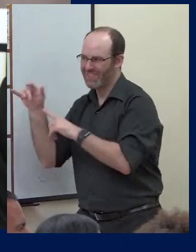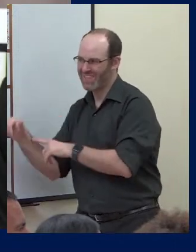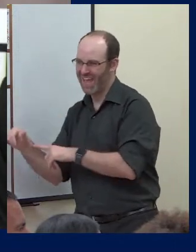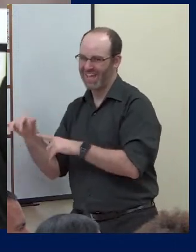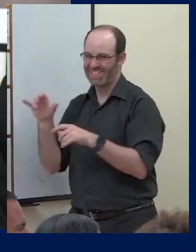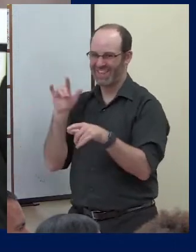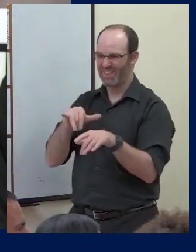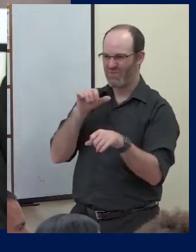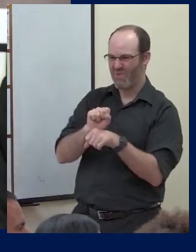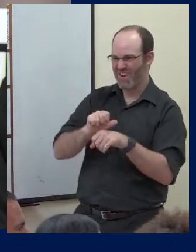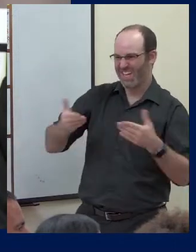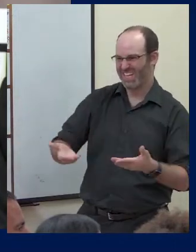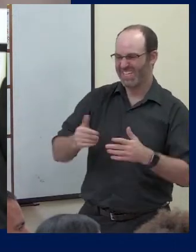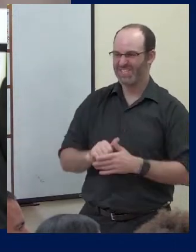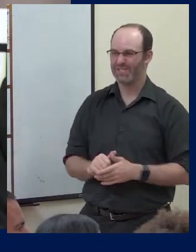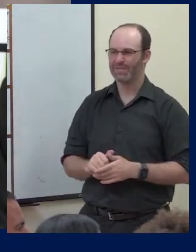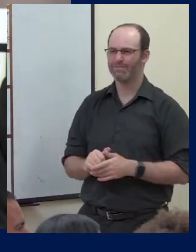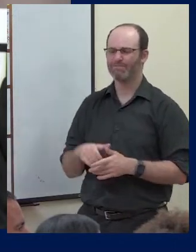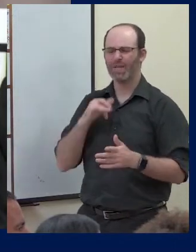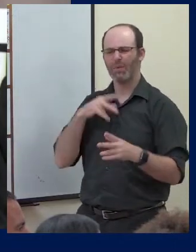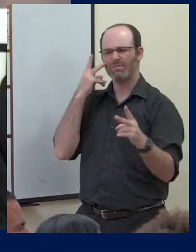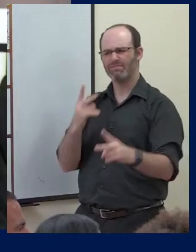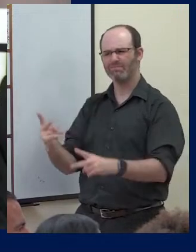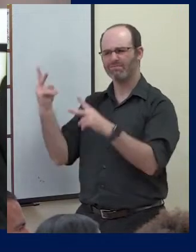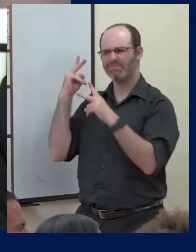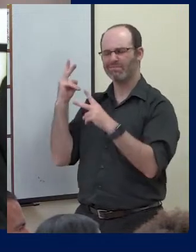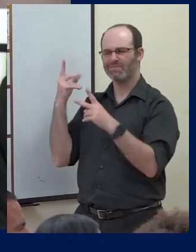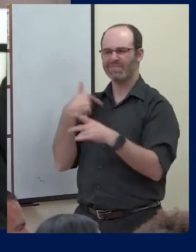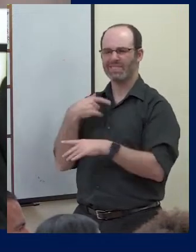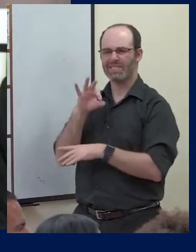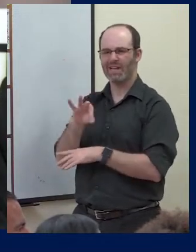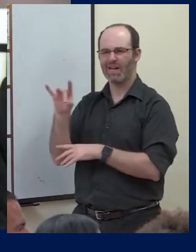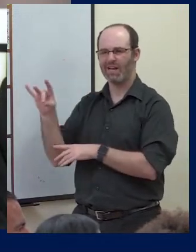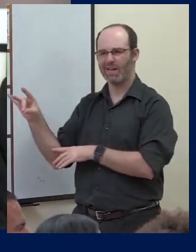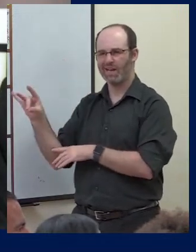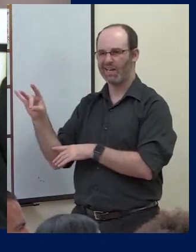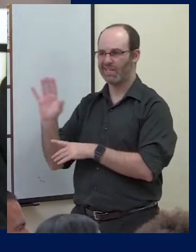I want to reflect about the journey we have been on.